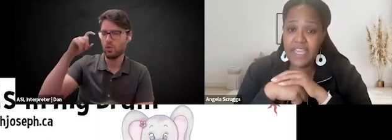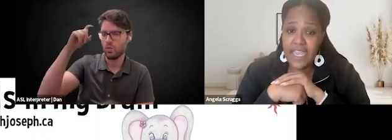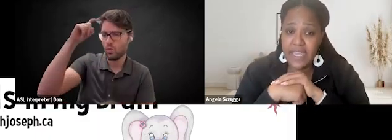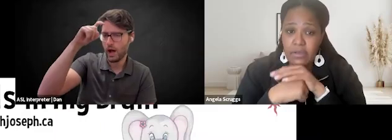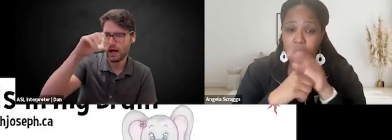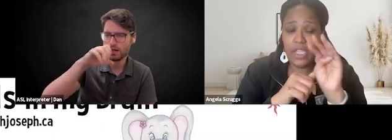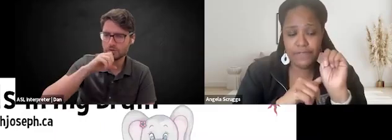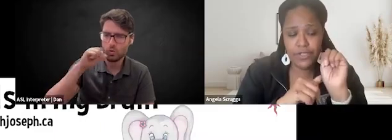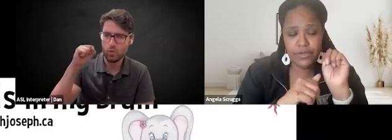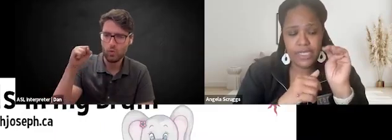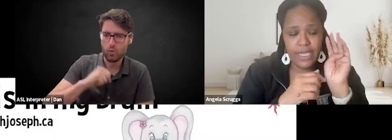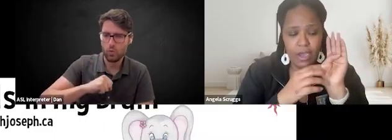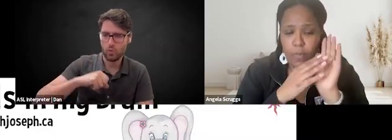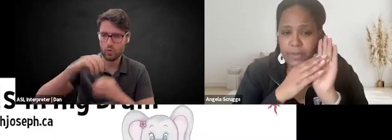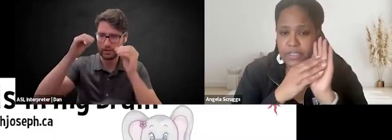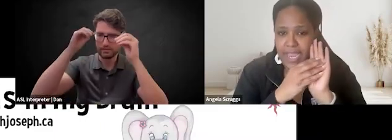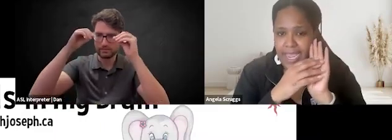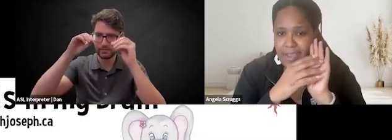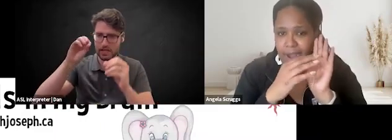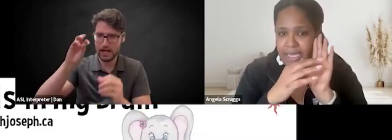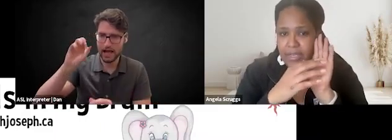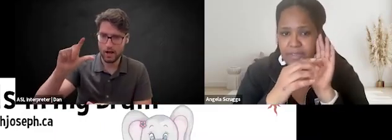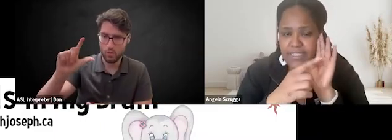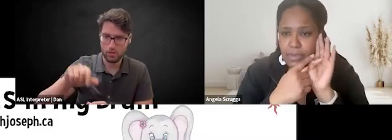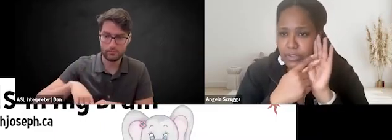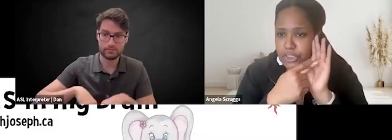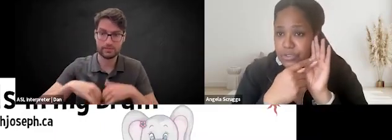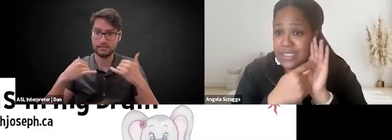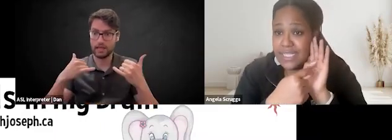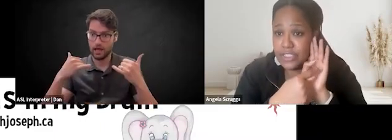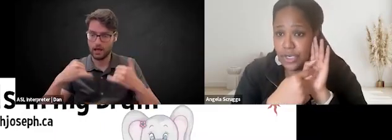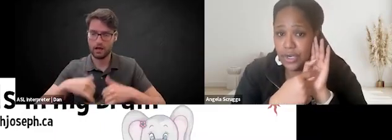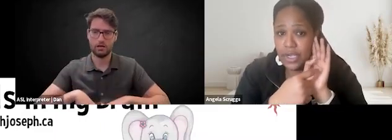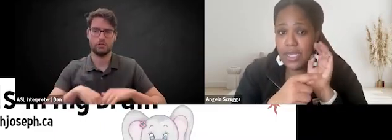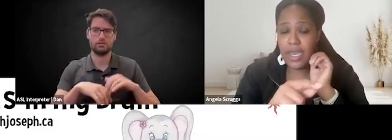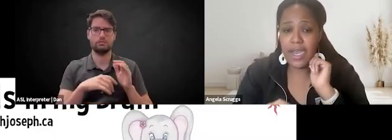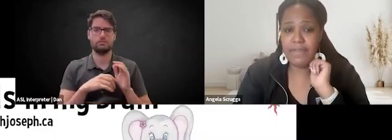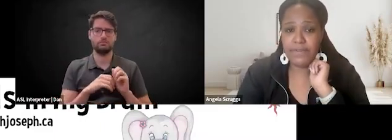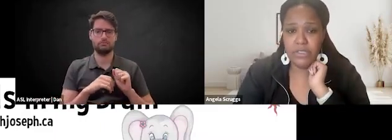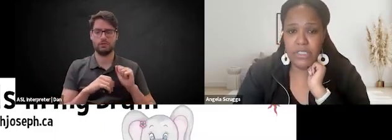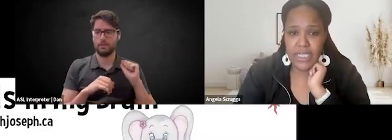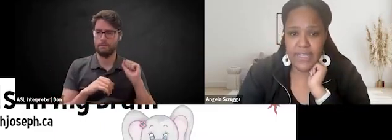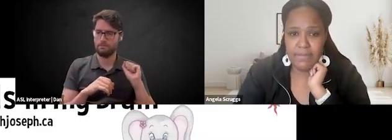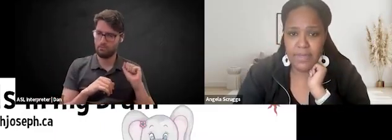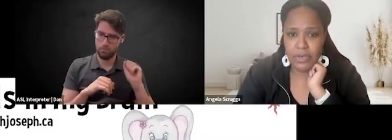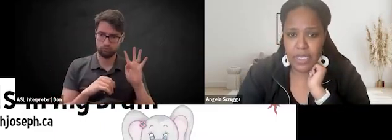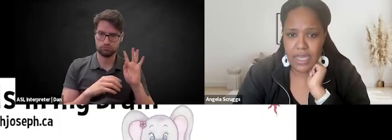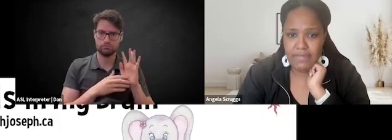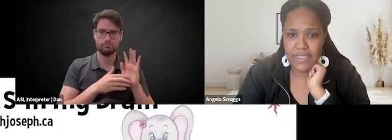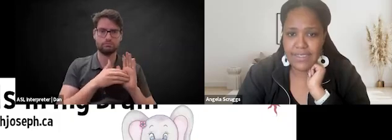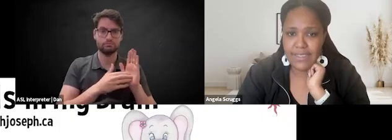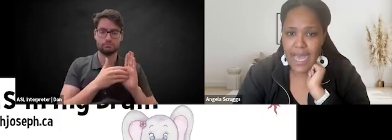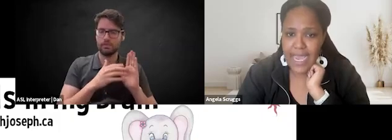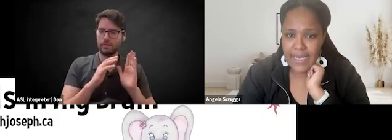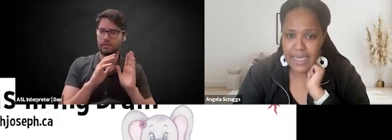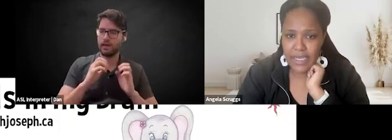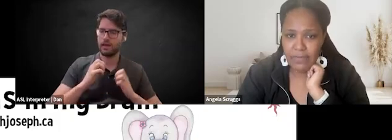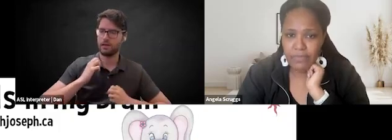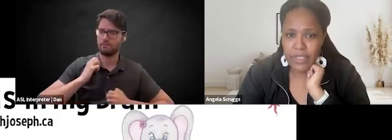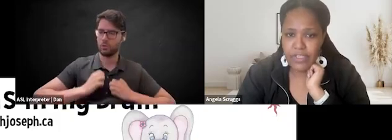Then if you again open your hand right here in this emotional center, um... if you look in the middle of this slide here,